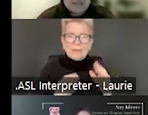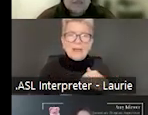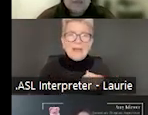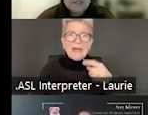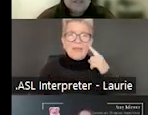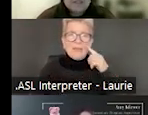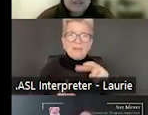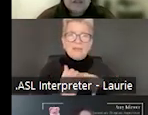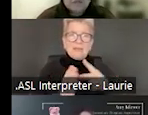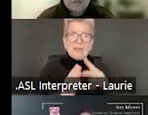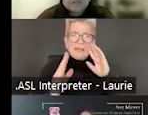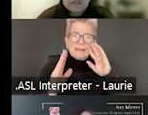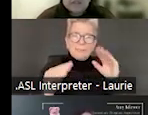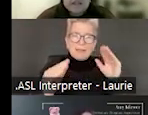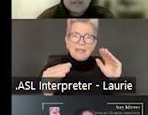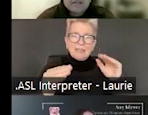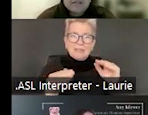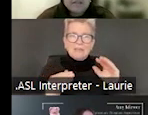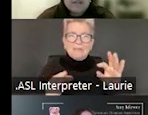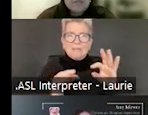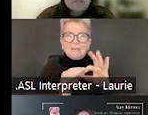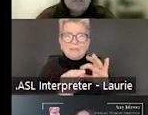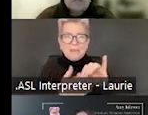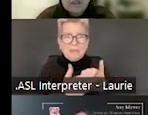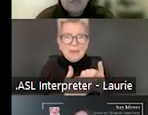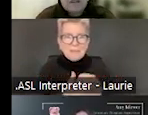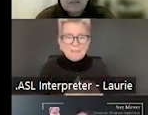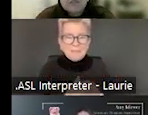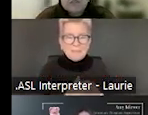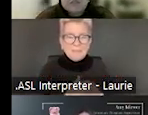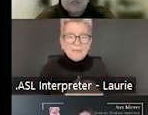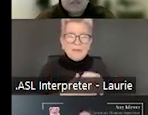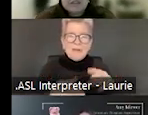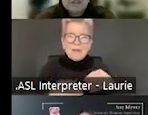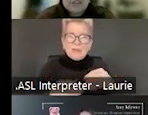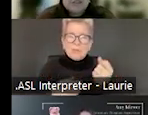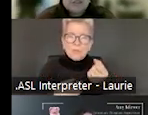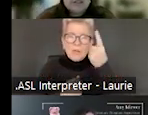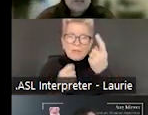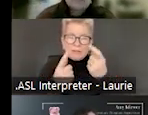and expectations that come alongside that. Providing financial literacy education